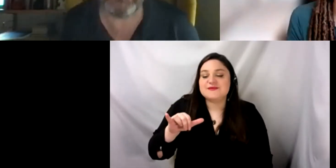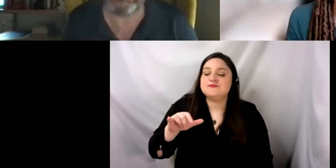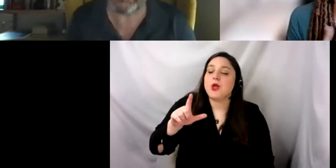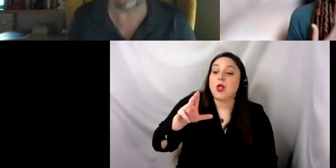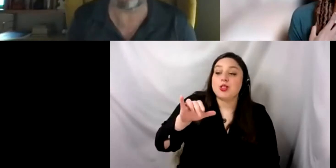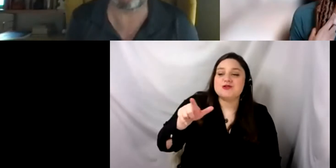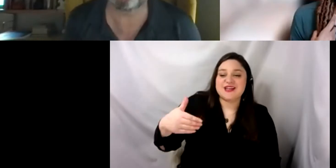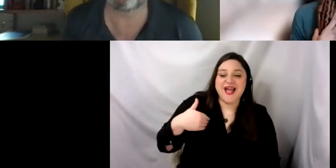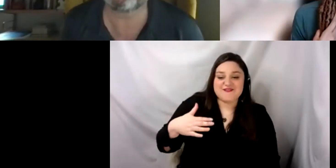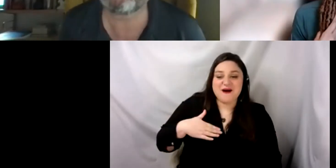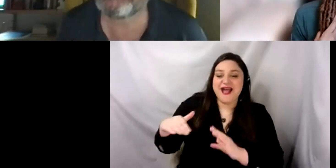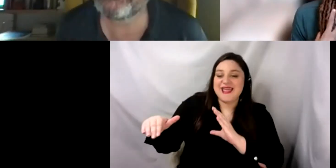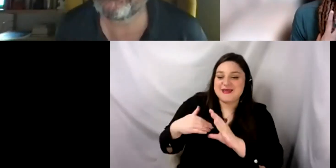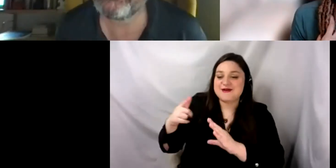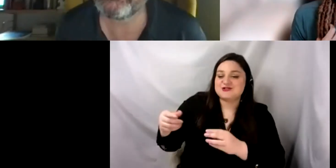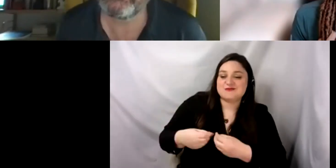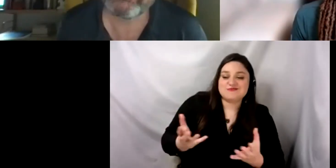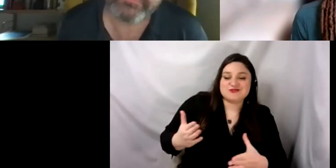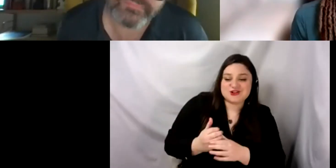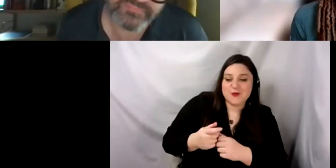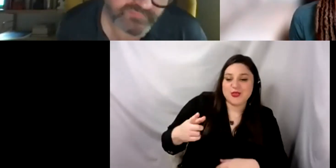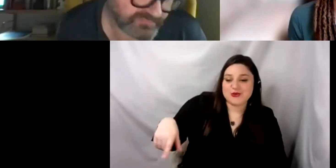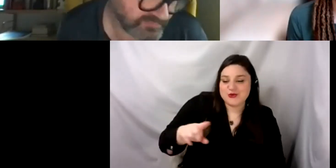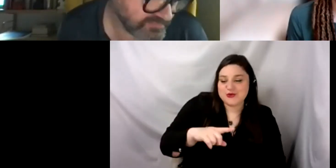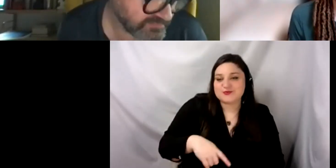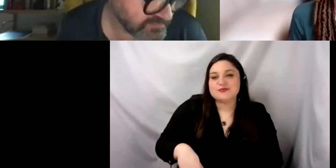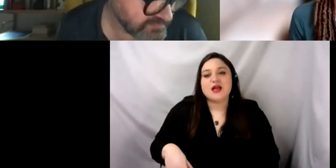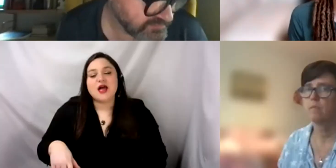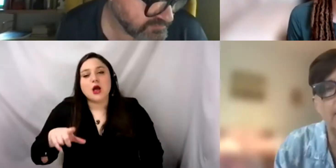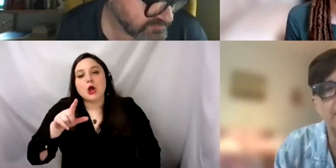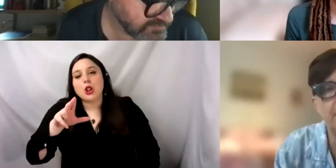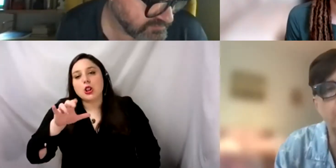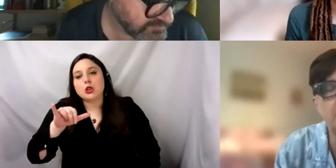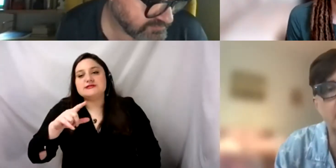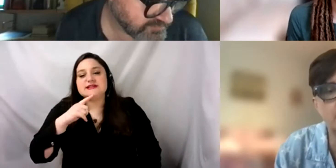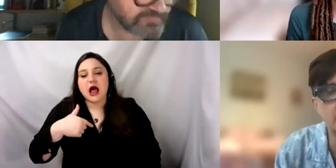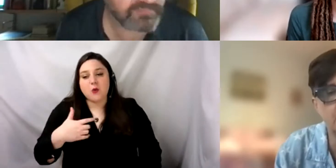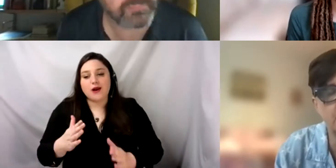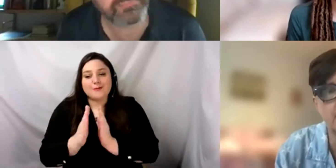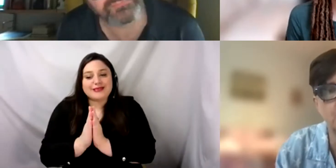Just a quick one. Is to please encourage that there be some standardization of it so that dance studios --